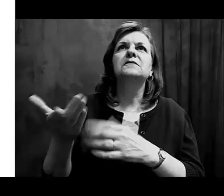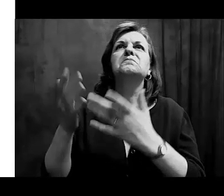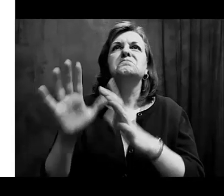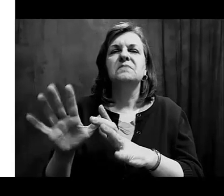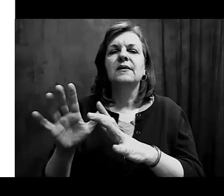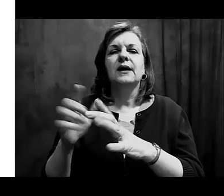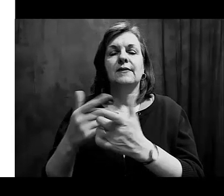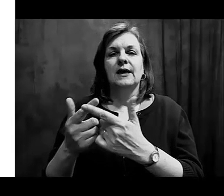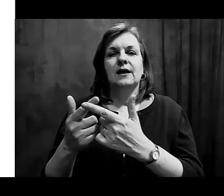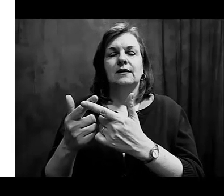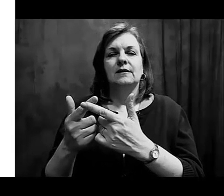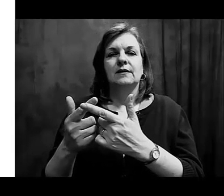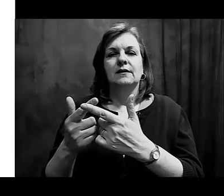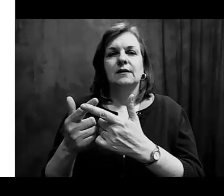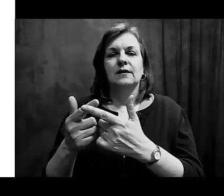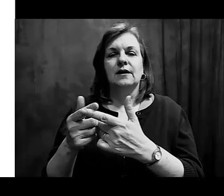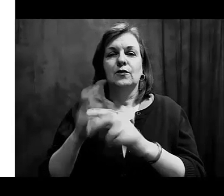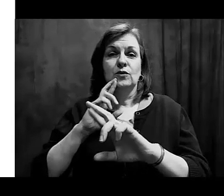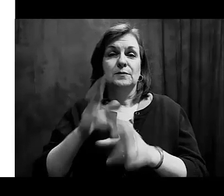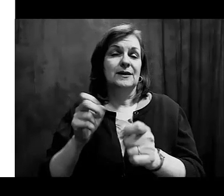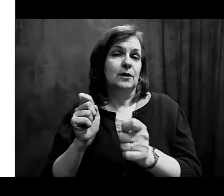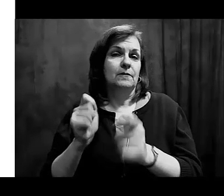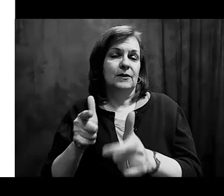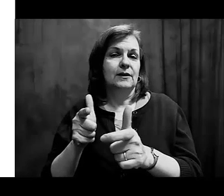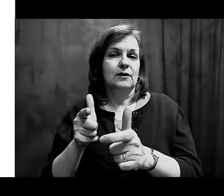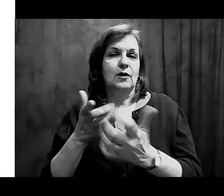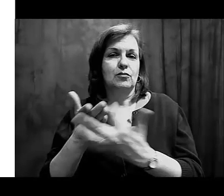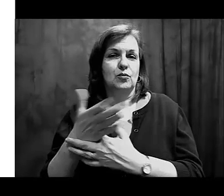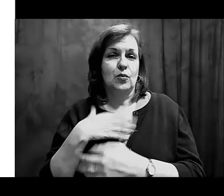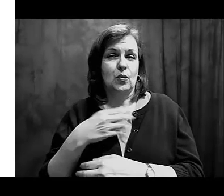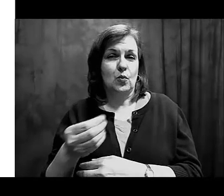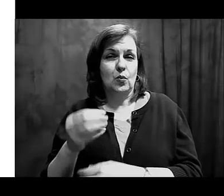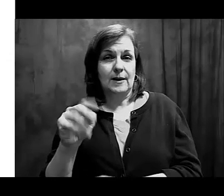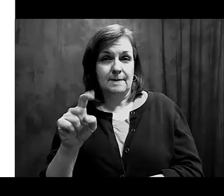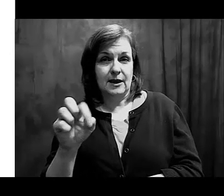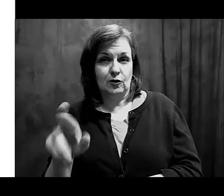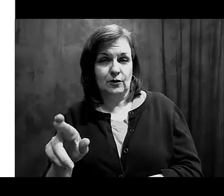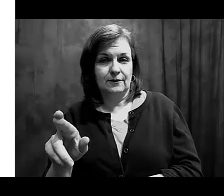things - understand things and then we send our response back very very quickly